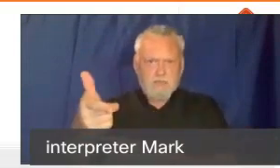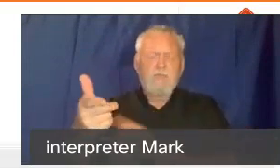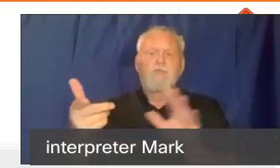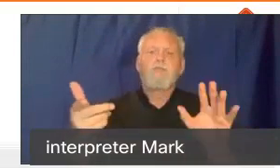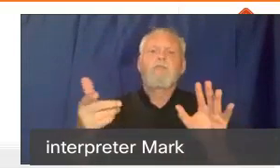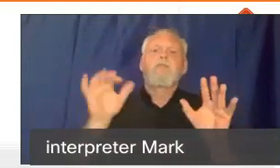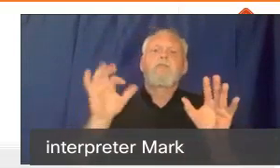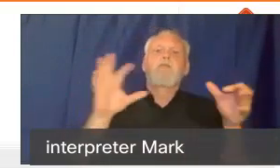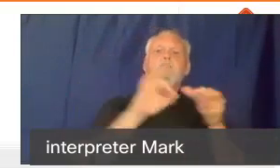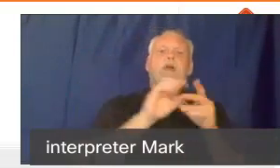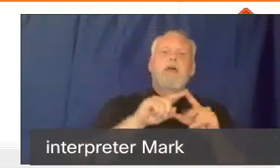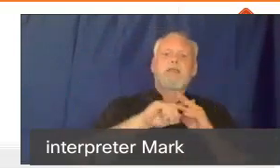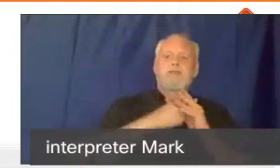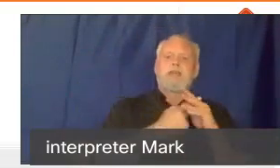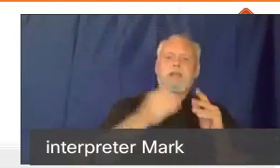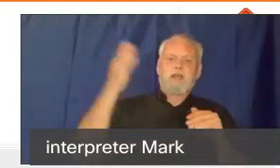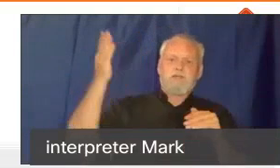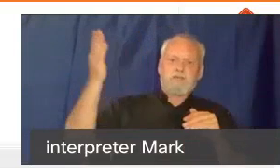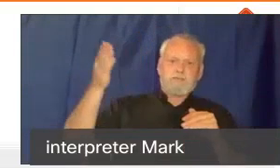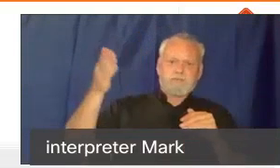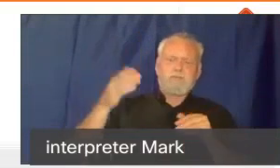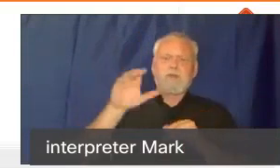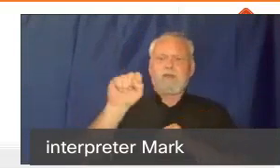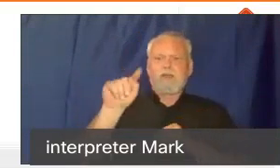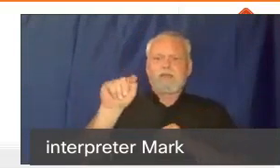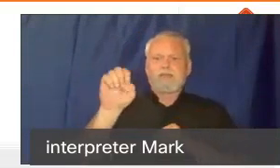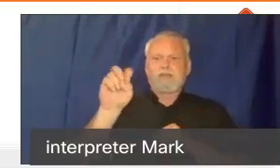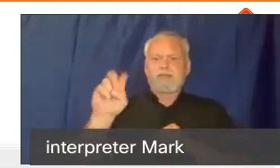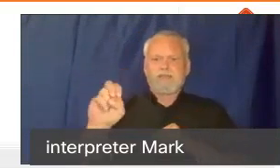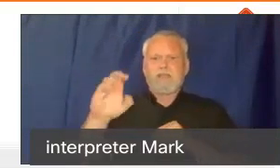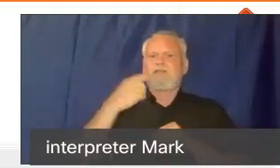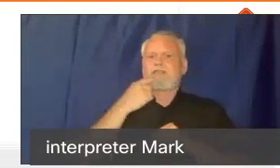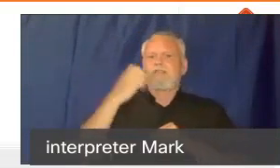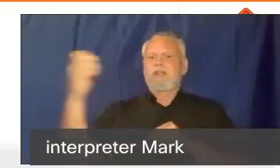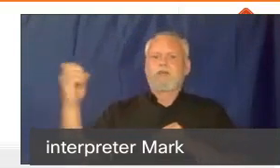At the beginning of the presentation Steve said he would circle back to the section.